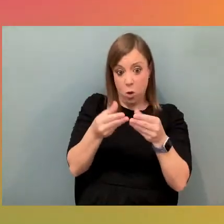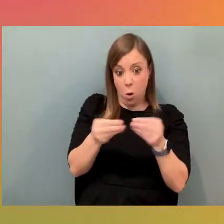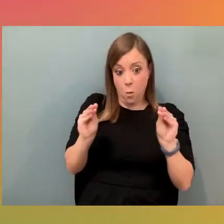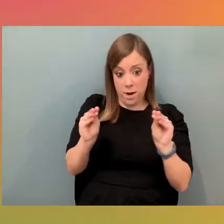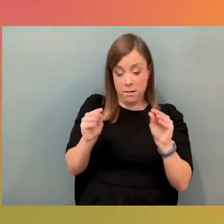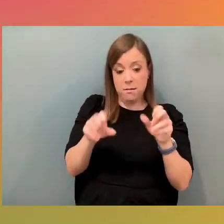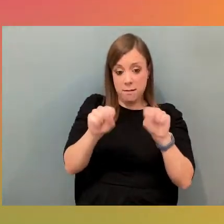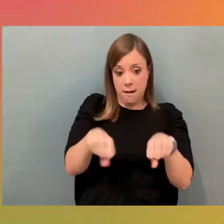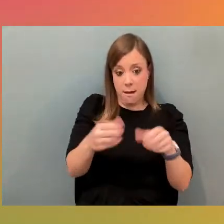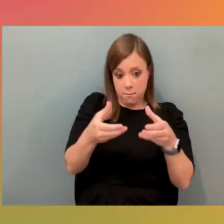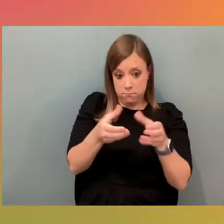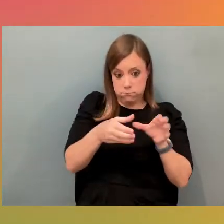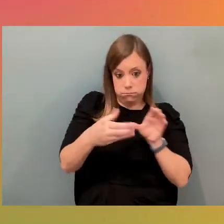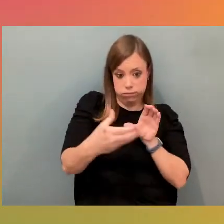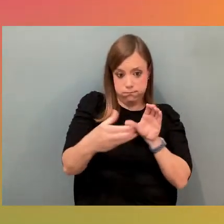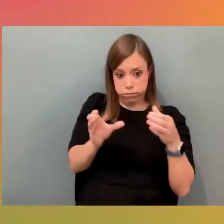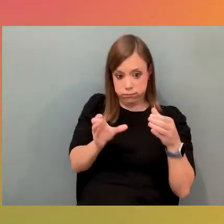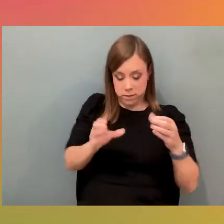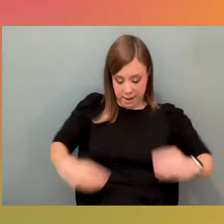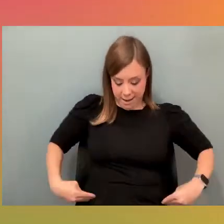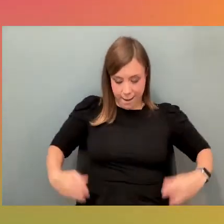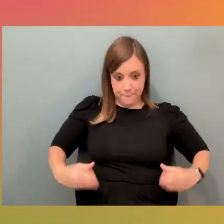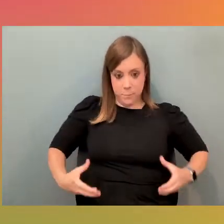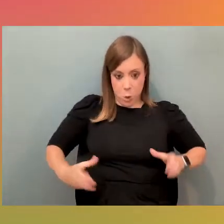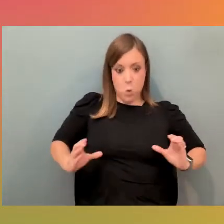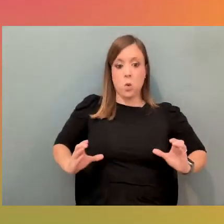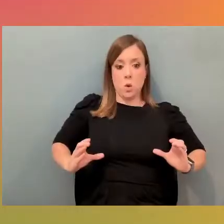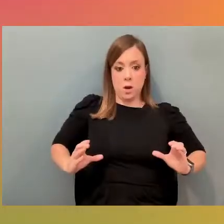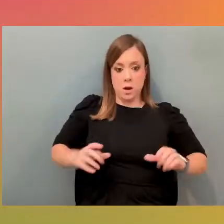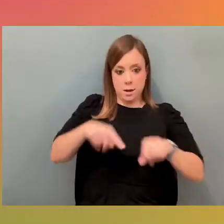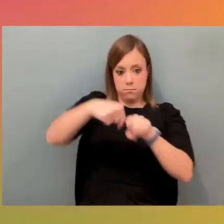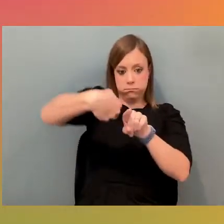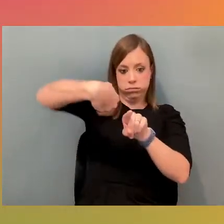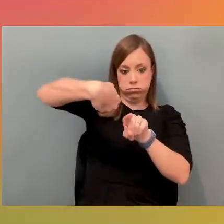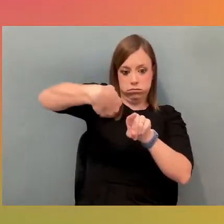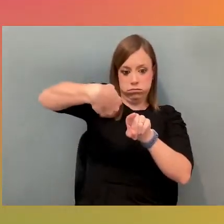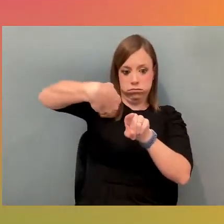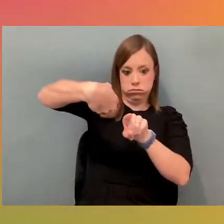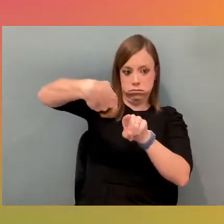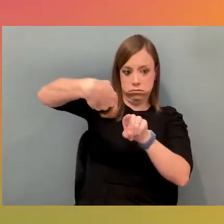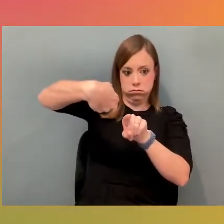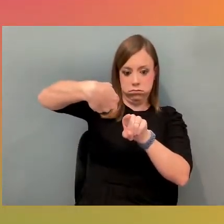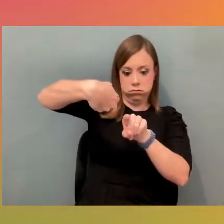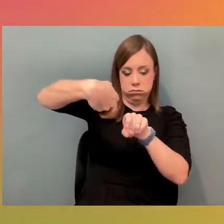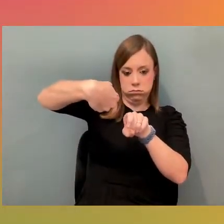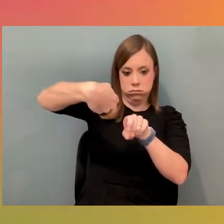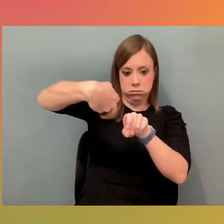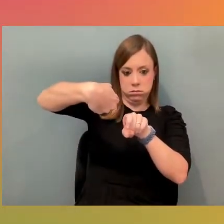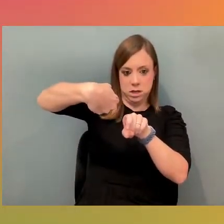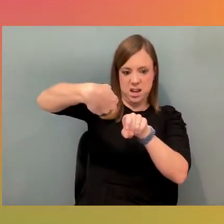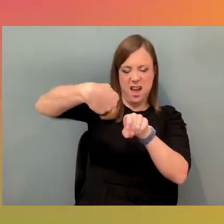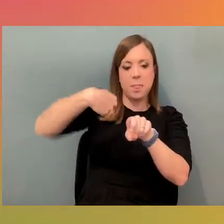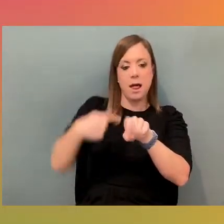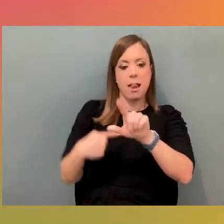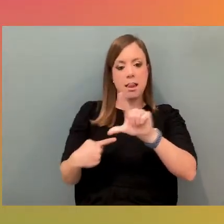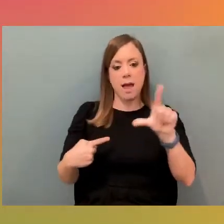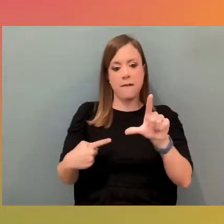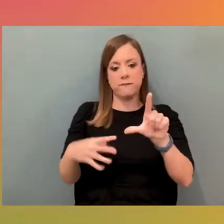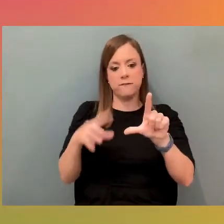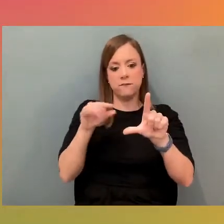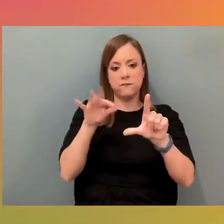BEND YOUR KNEE AND OPEN YOUR